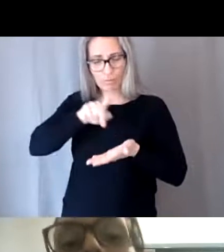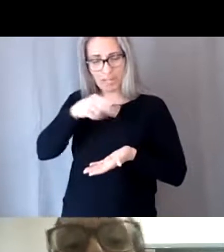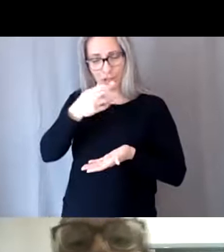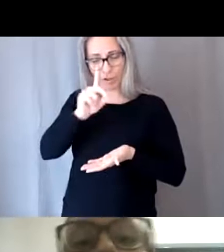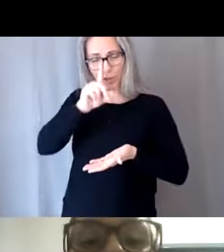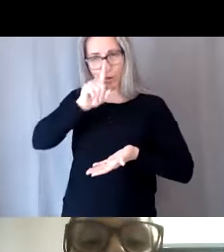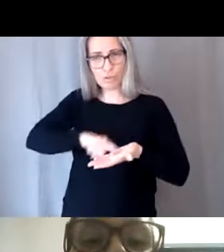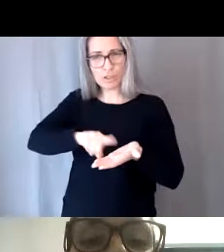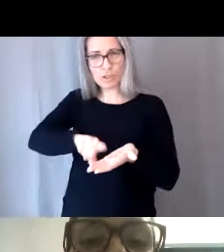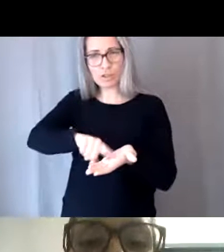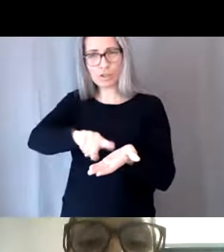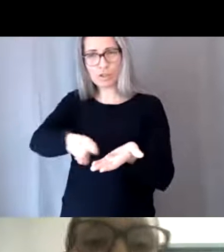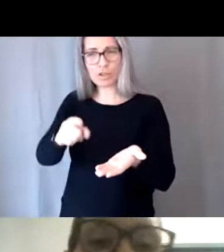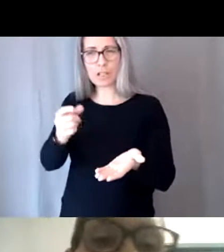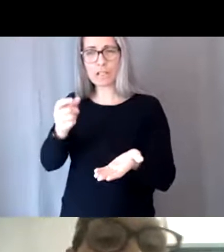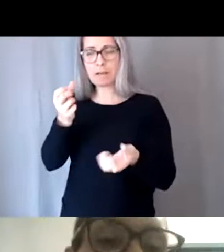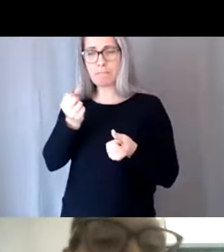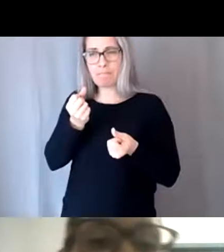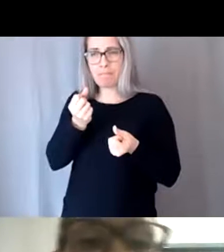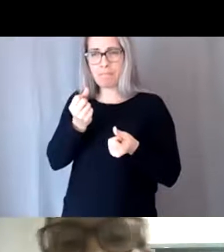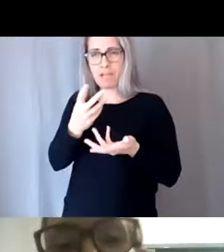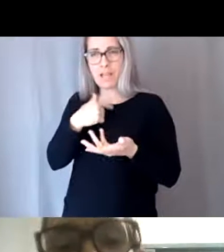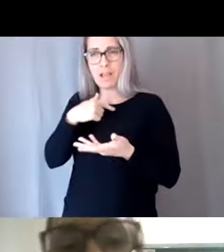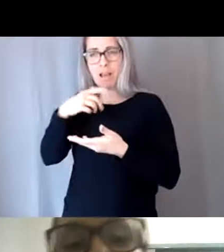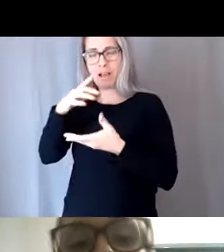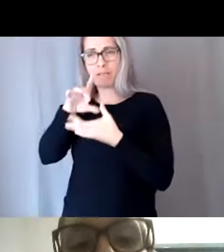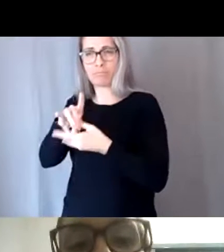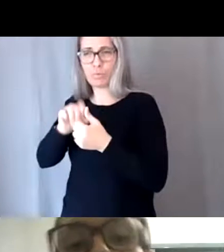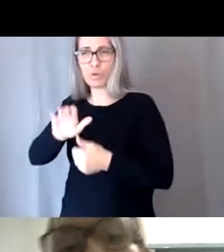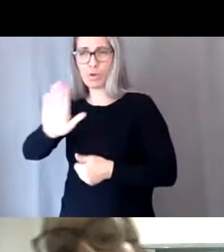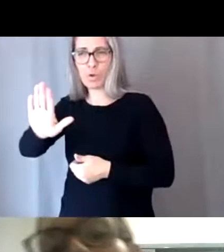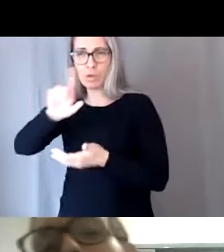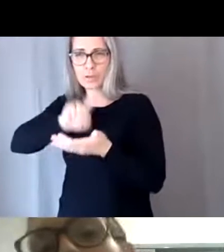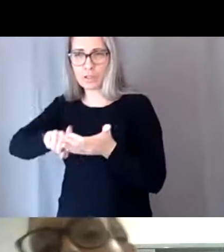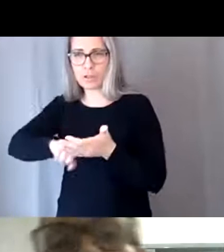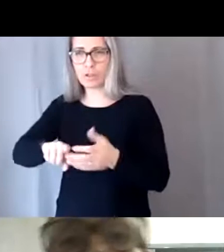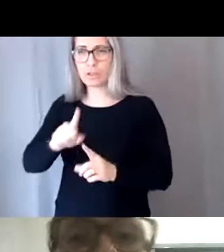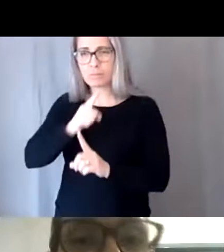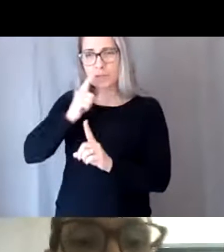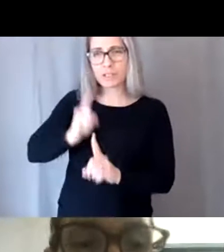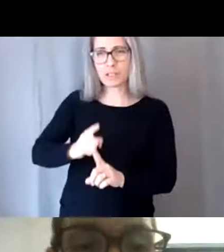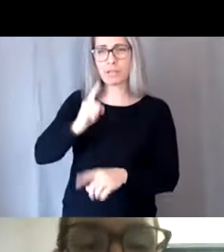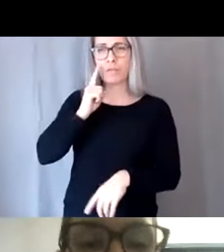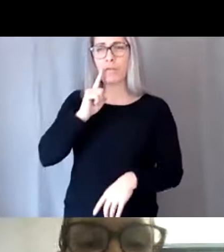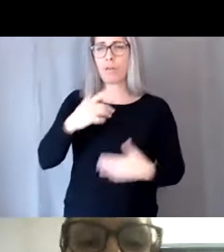especially in the dimension of the prediction of stability in the areas of public health and rehabilitation